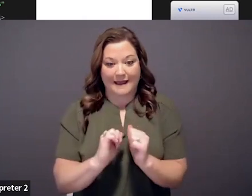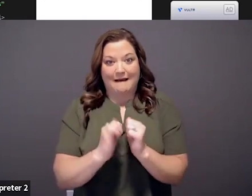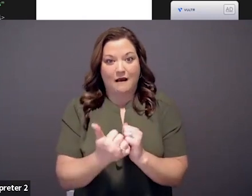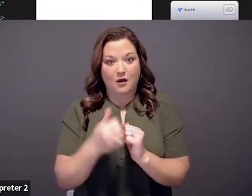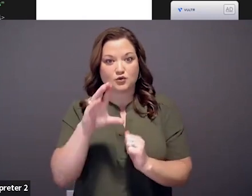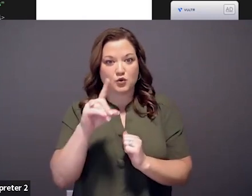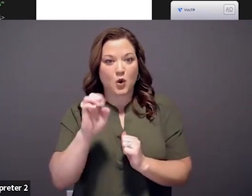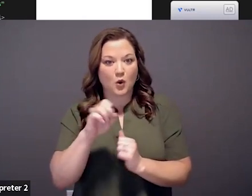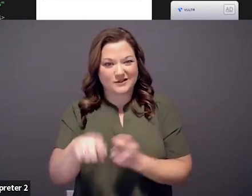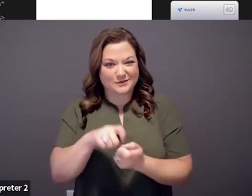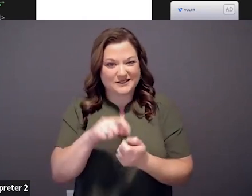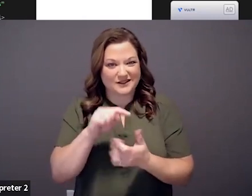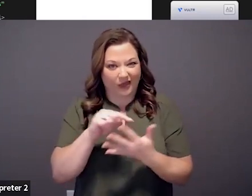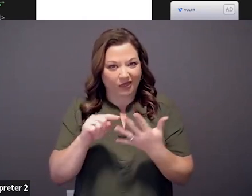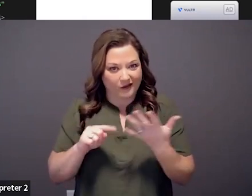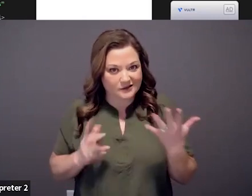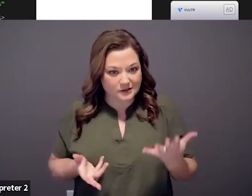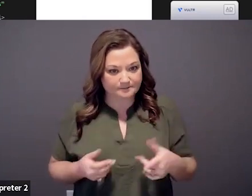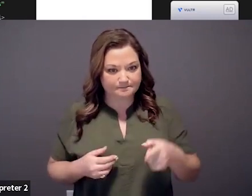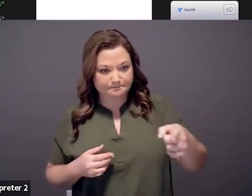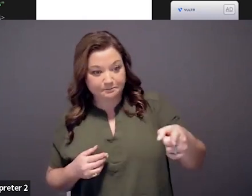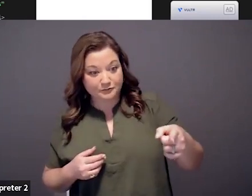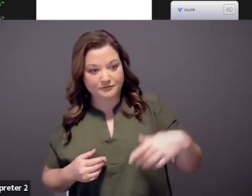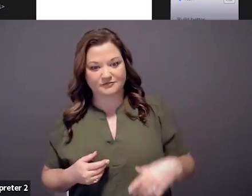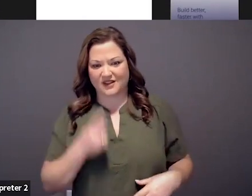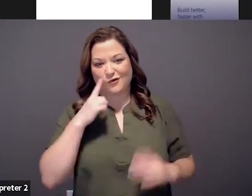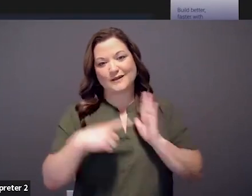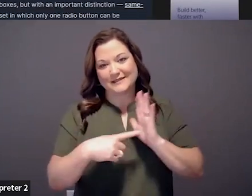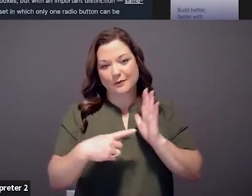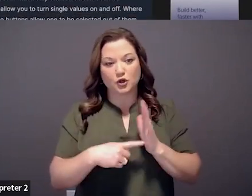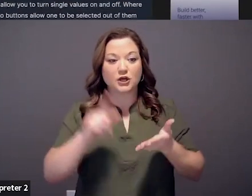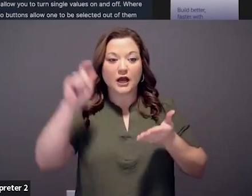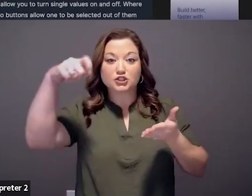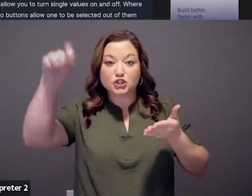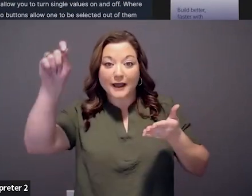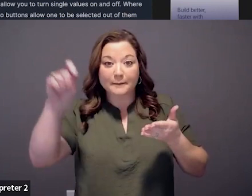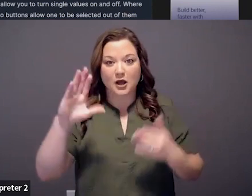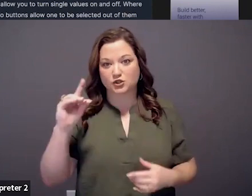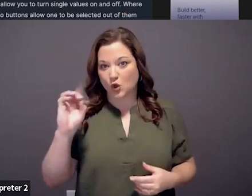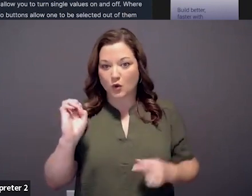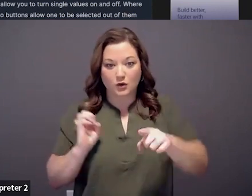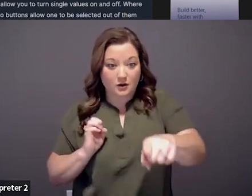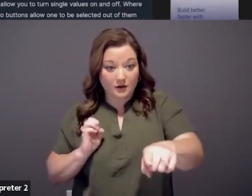Here I have on the screen how to code a checkbox and Mozilla has an example for us of how to code